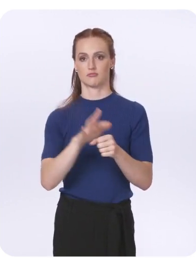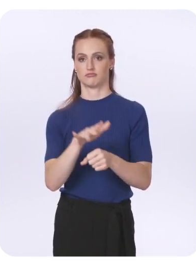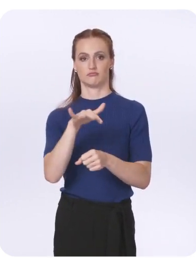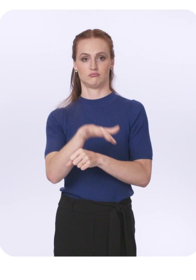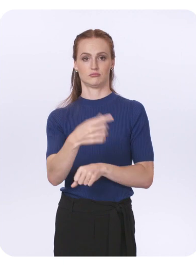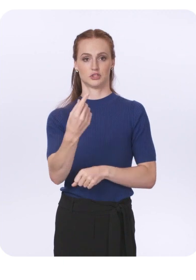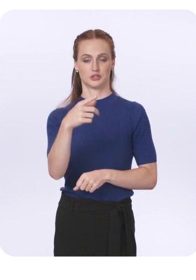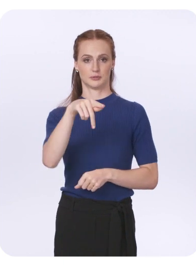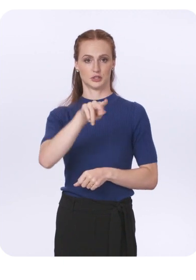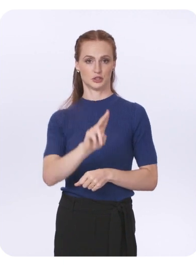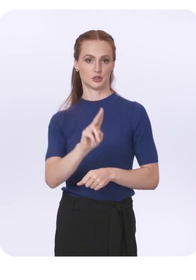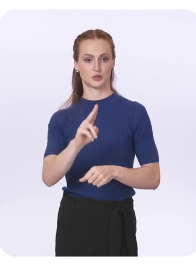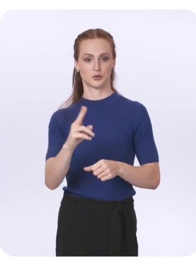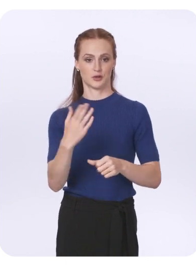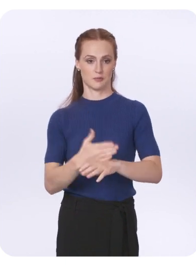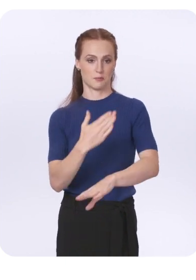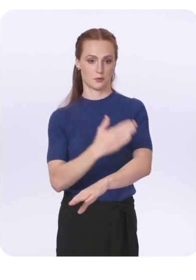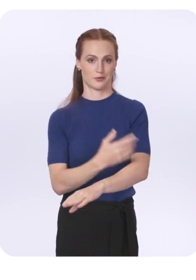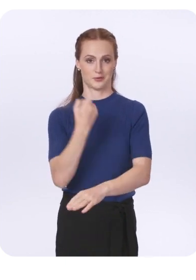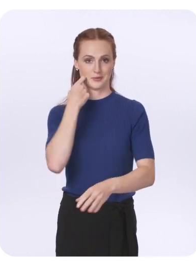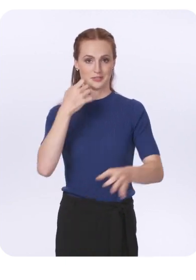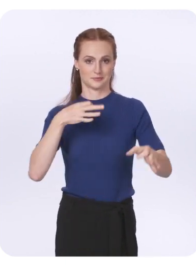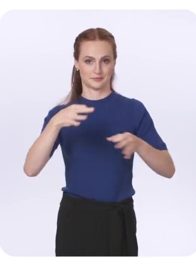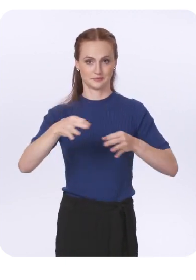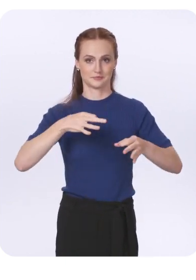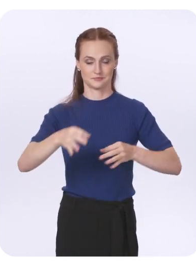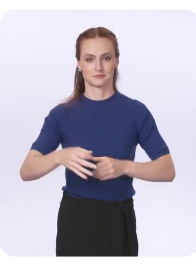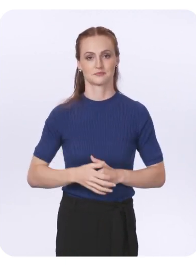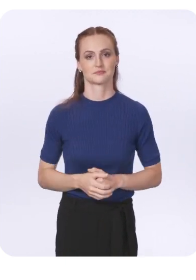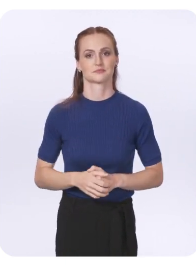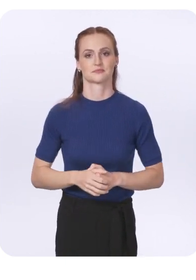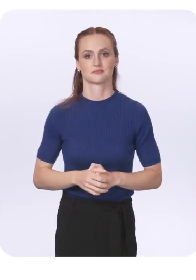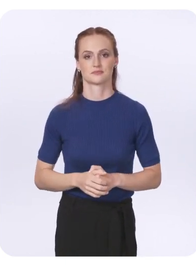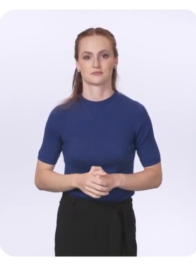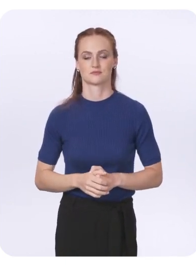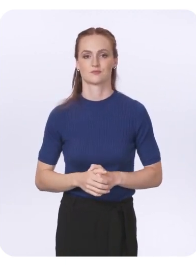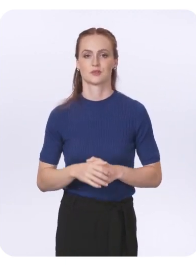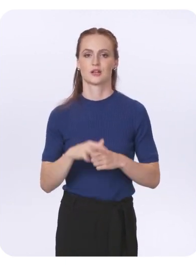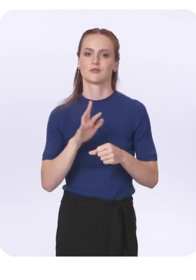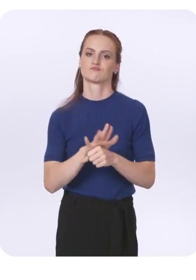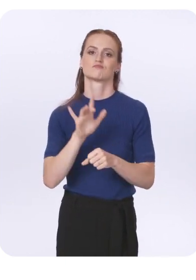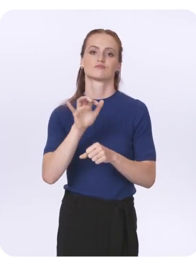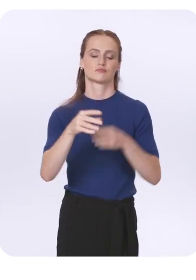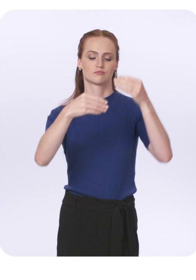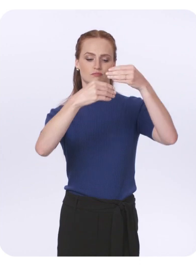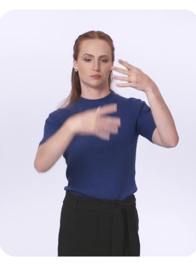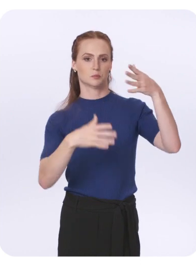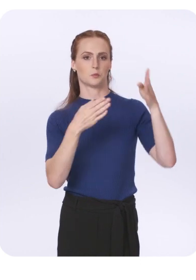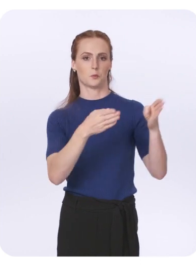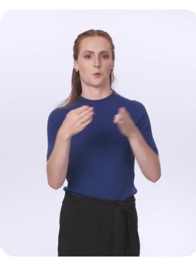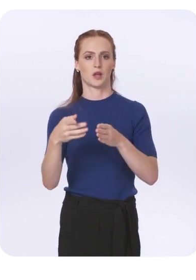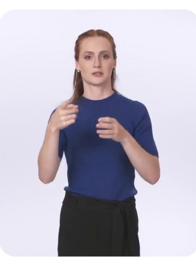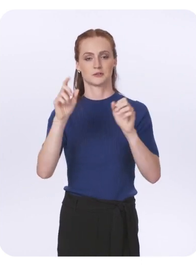that massive GPU perf improvement that we just outlined. There are no shortage of ways to use the GPU.